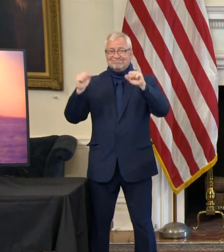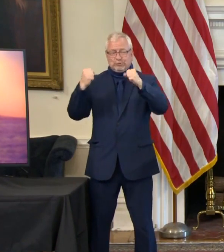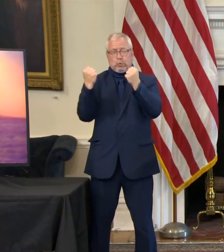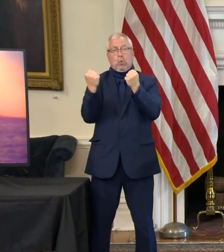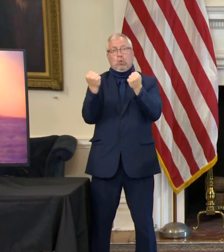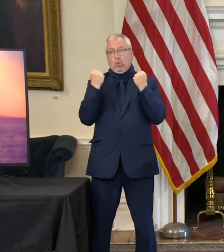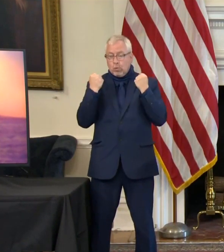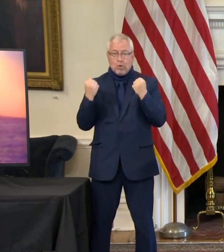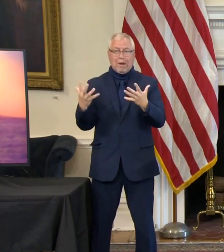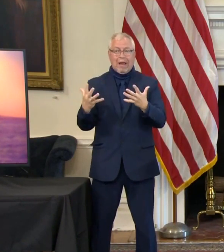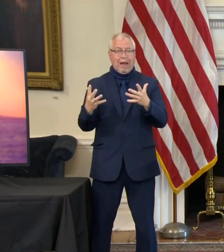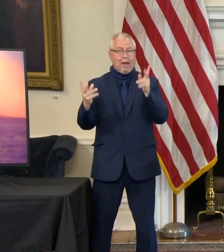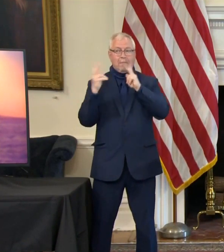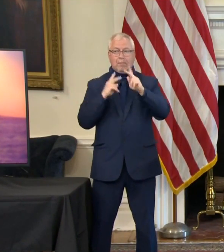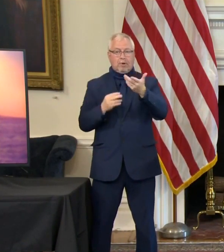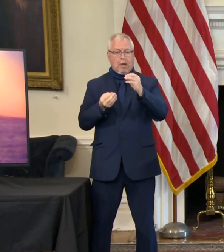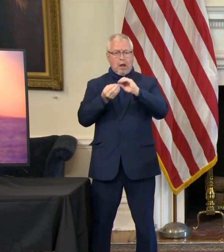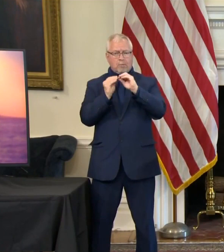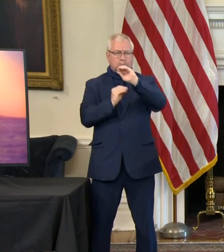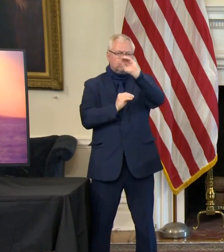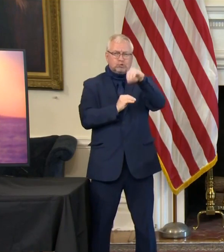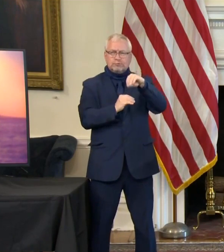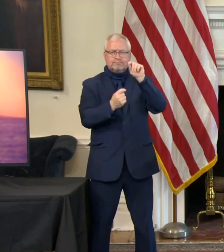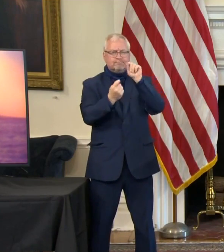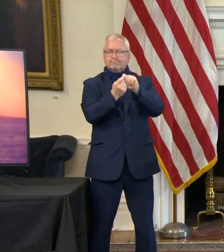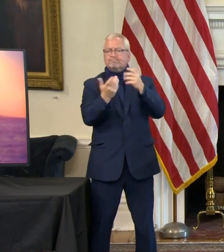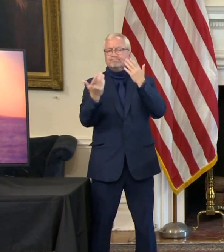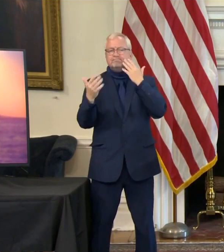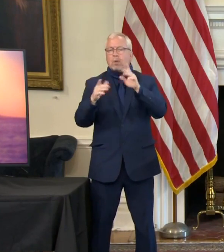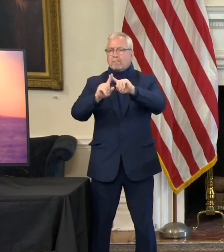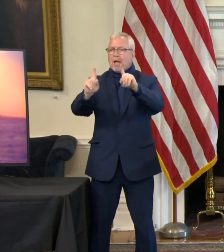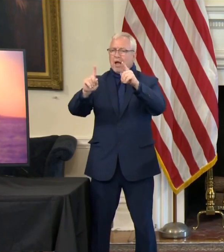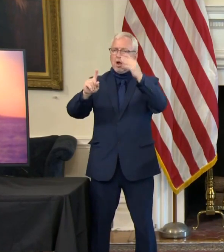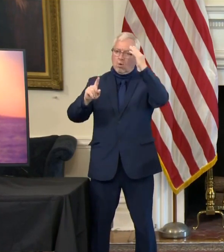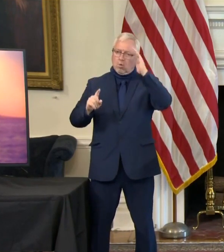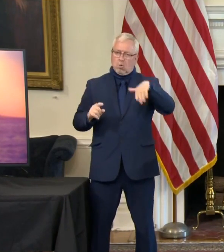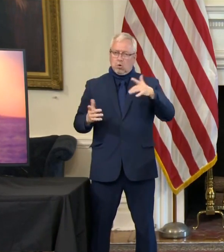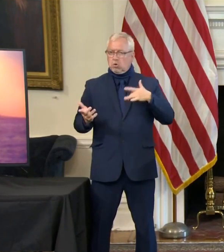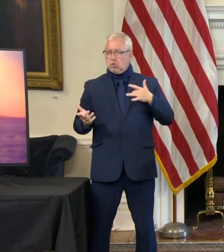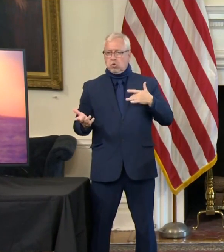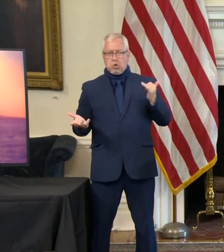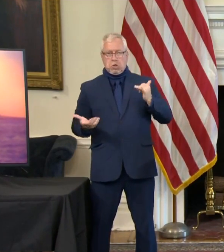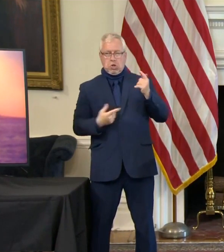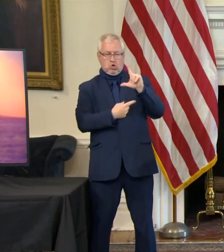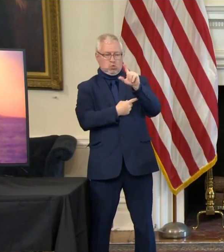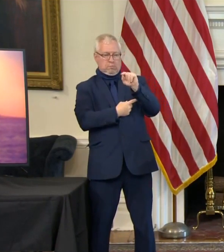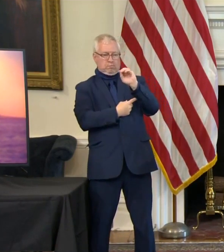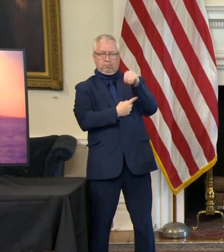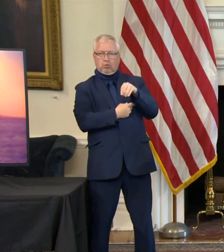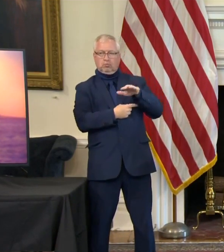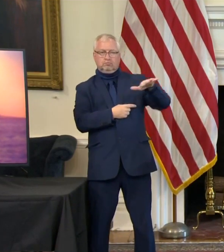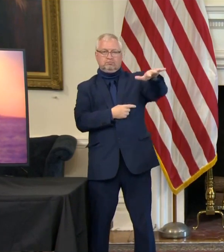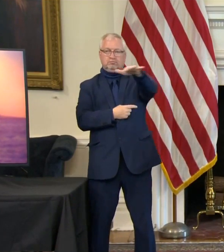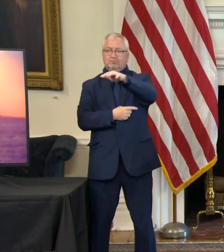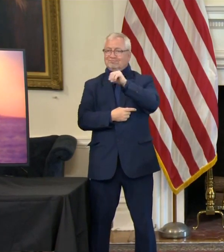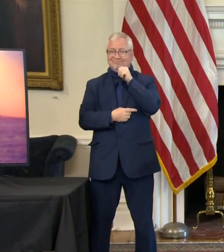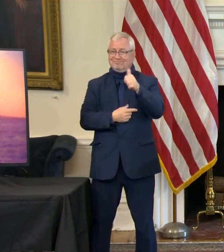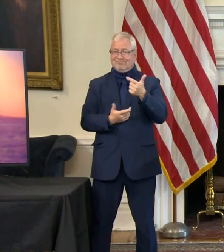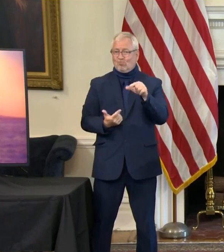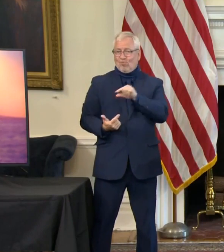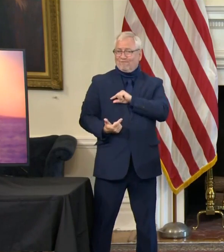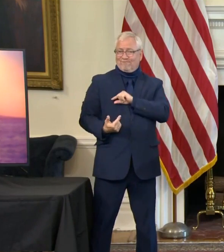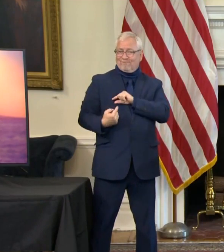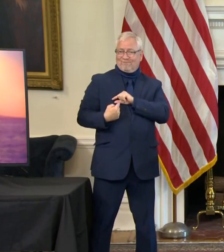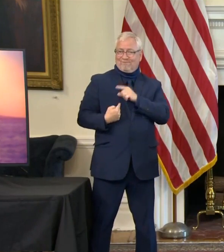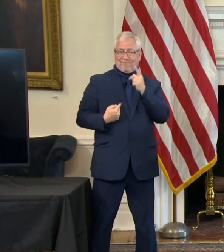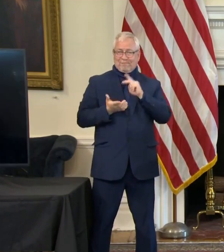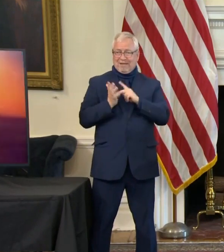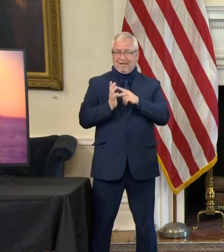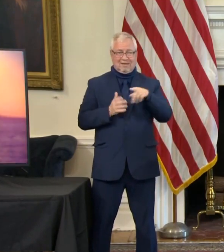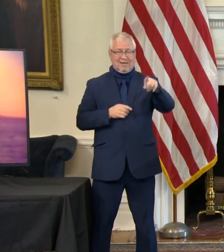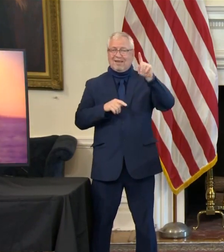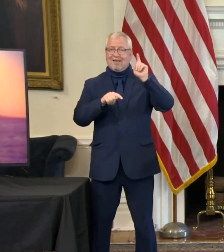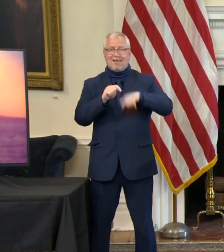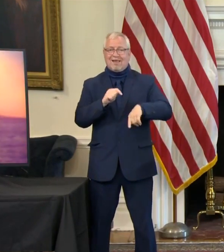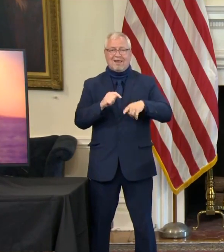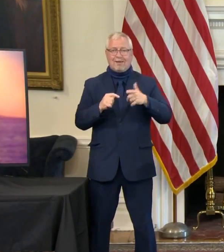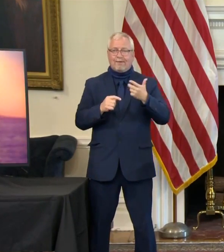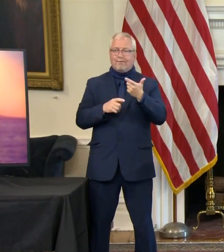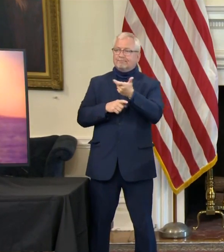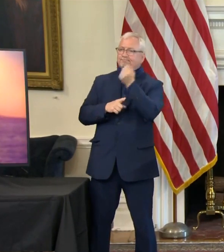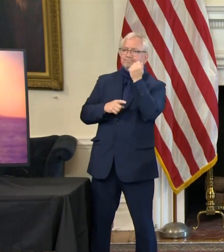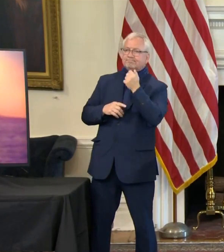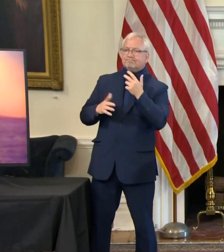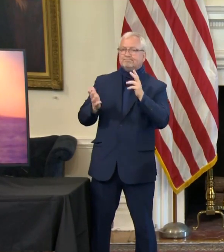THE SAD REALITY IS, THERE ARE A LOT OF PEOPLE, I DO NOT OTHER PERCENTAGE NATIONWIDE, BUT I THINK 20% DO NOT QUALIFY SO THEY WILL NOT GET PAID.